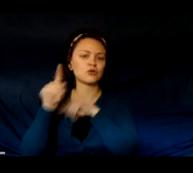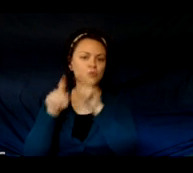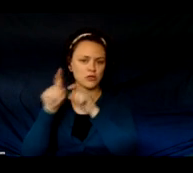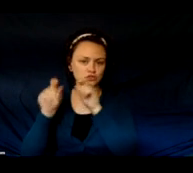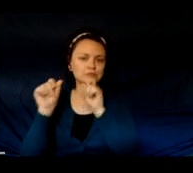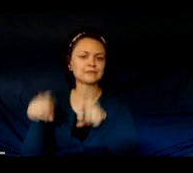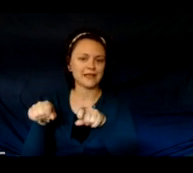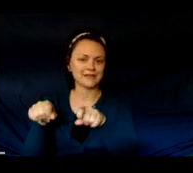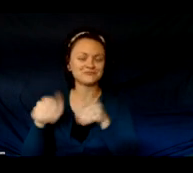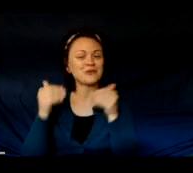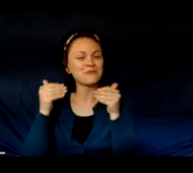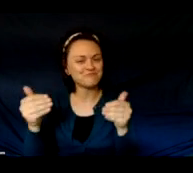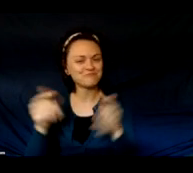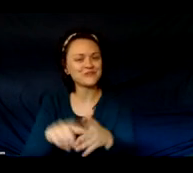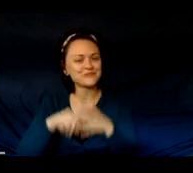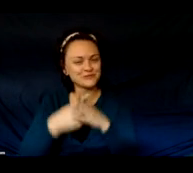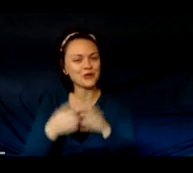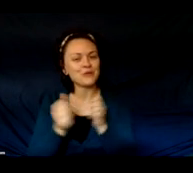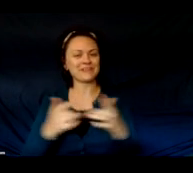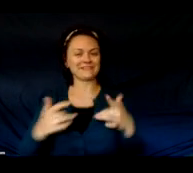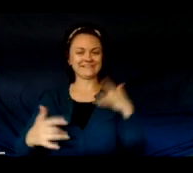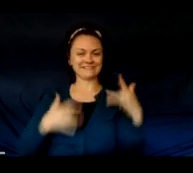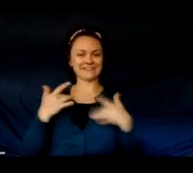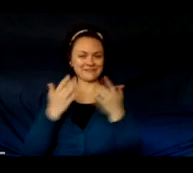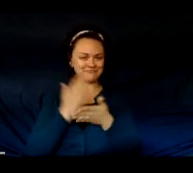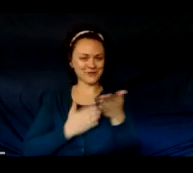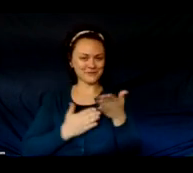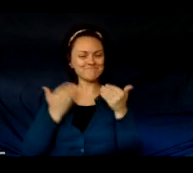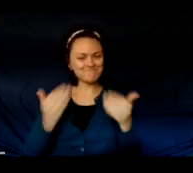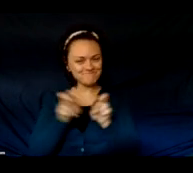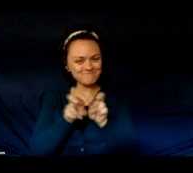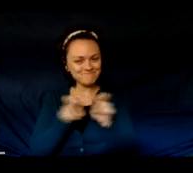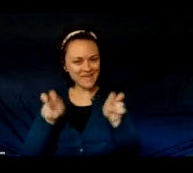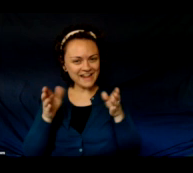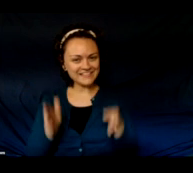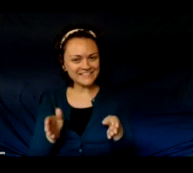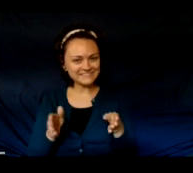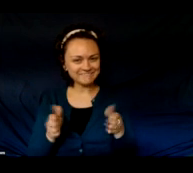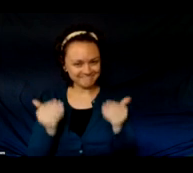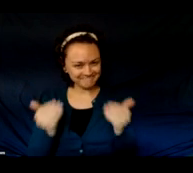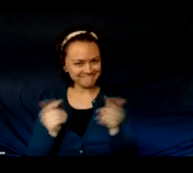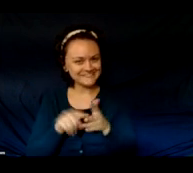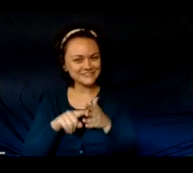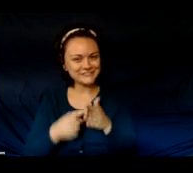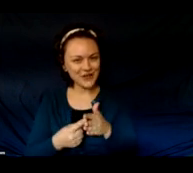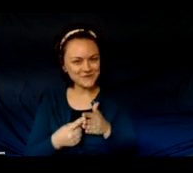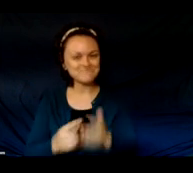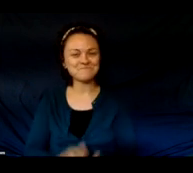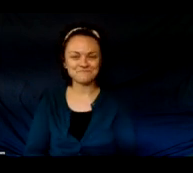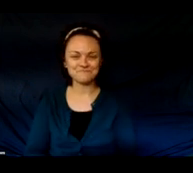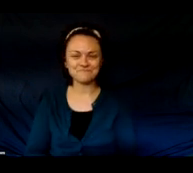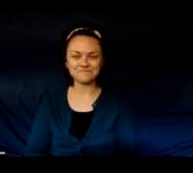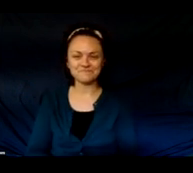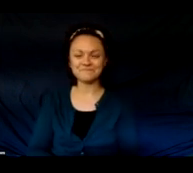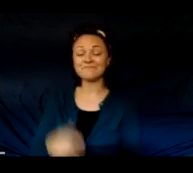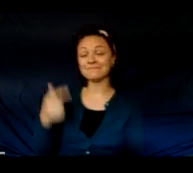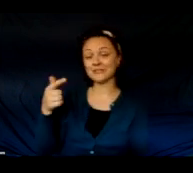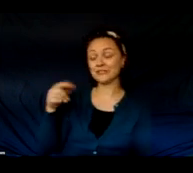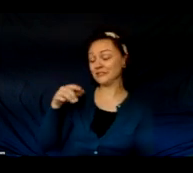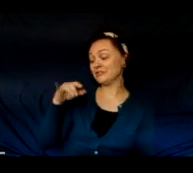Let's begin to engage our panelists. Let's get started. Jamie, can you please introduce